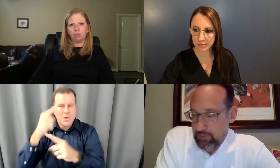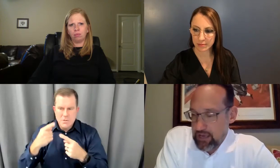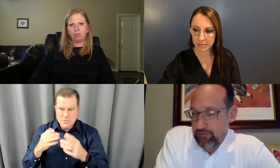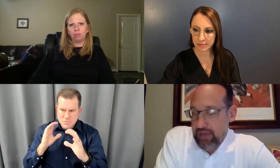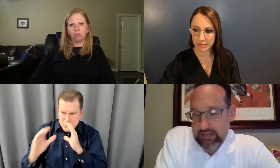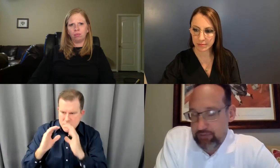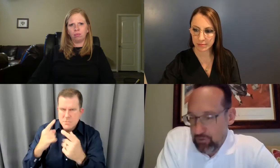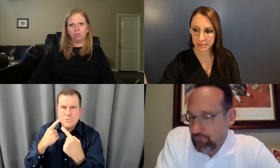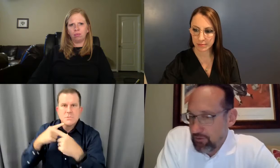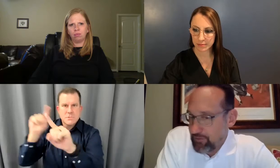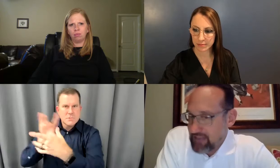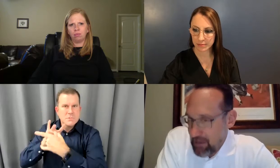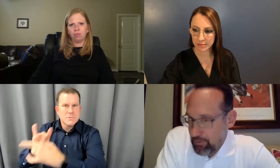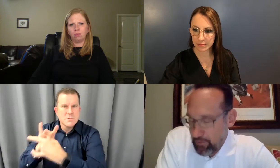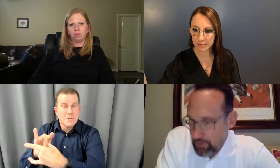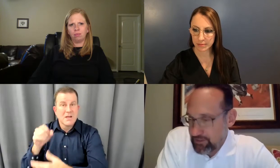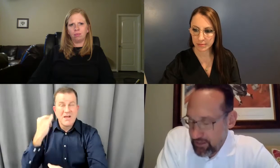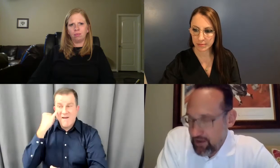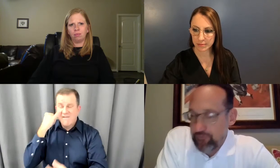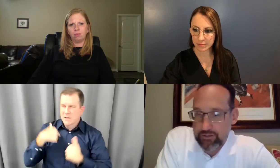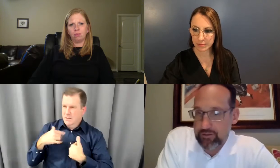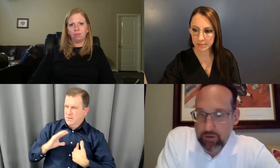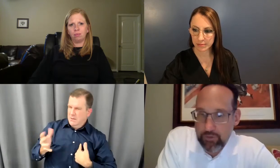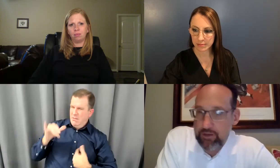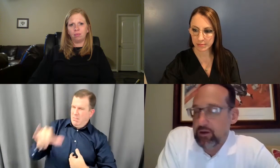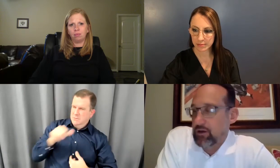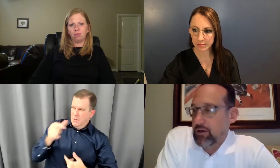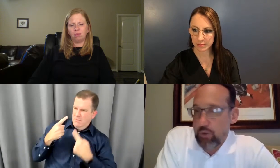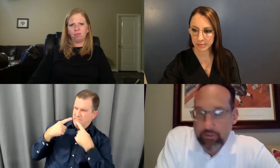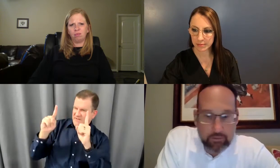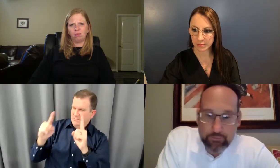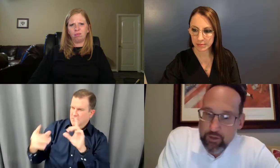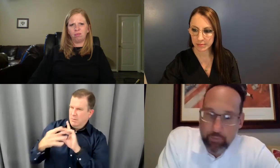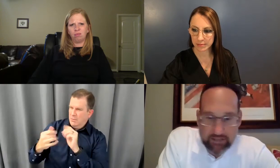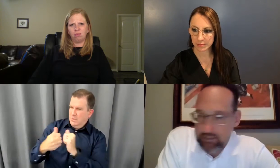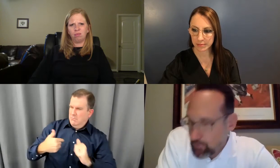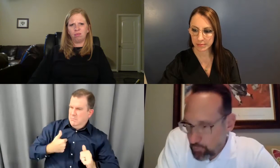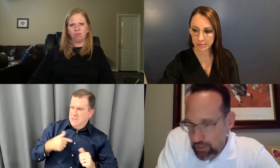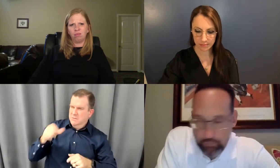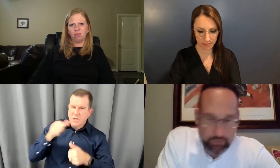And if you don't feel that that's happened, there wasn't an effort to determine whether passing notes would help you,